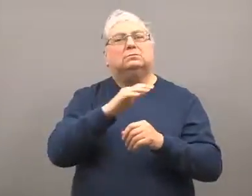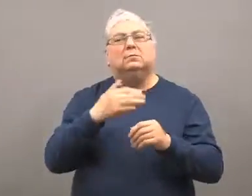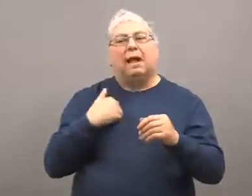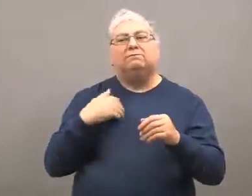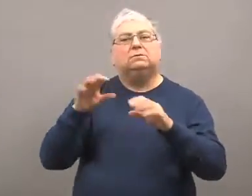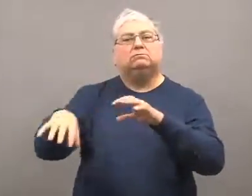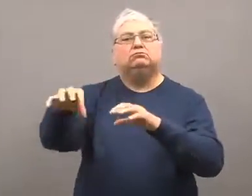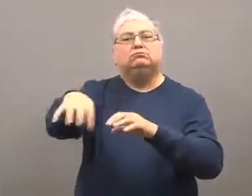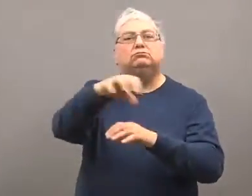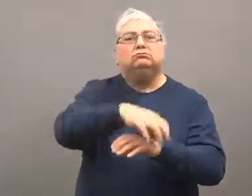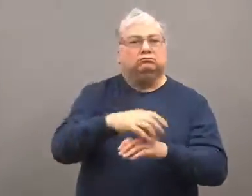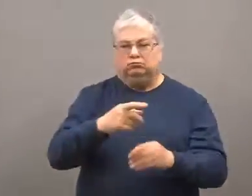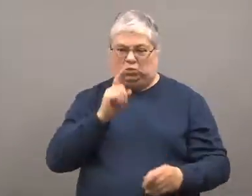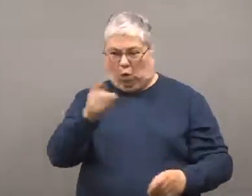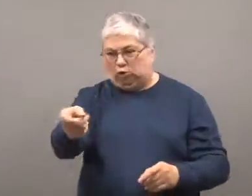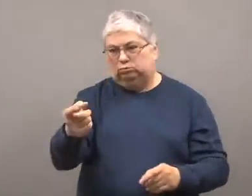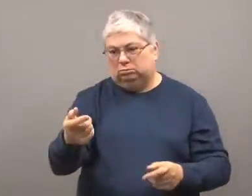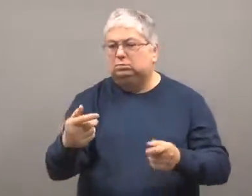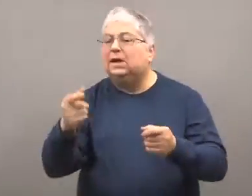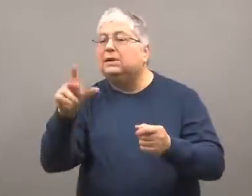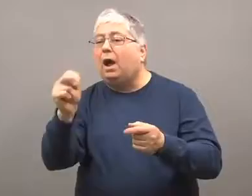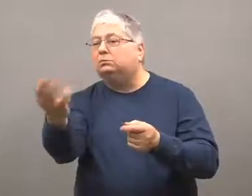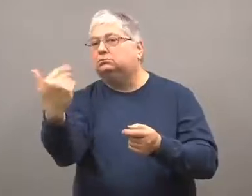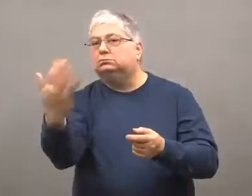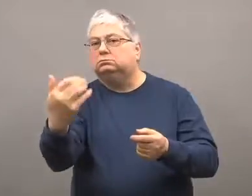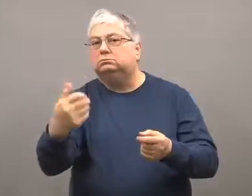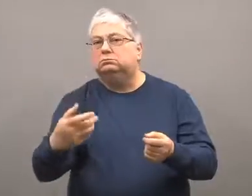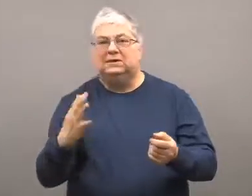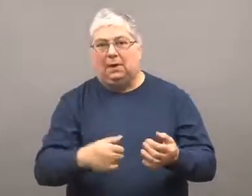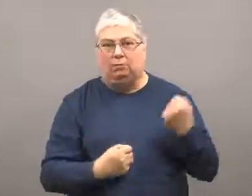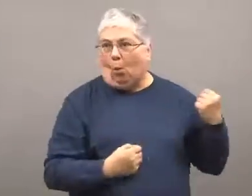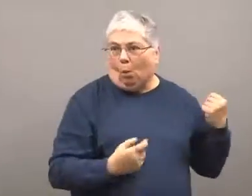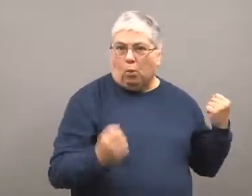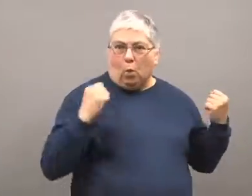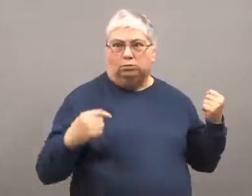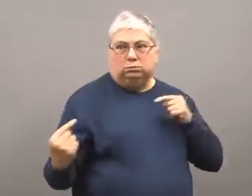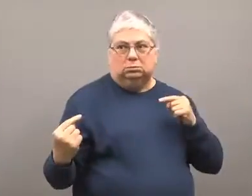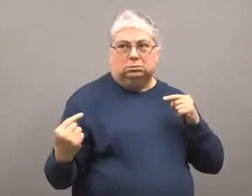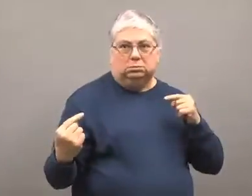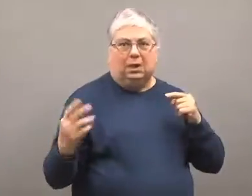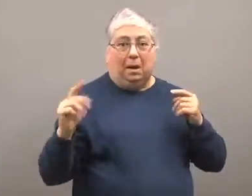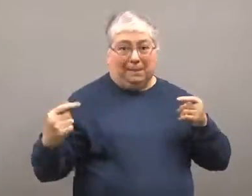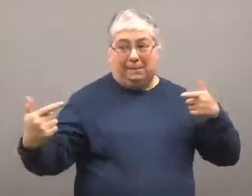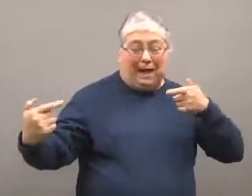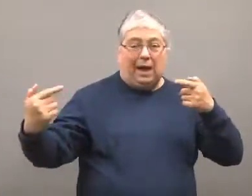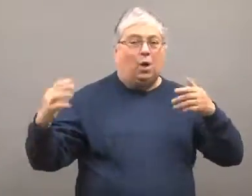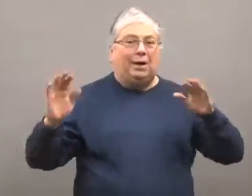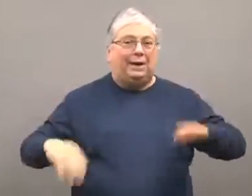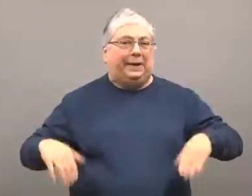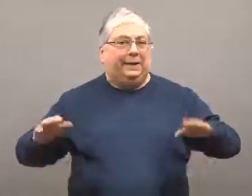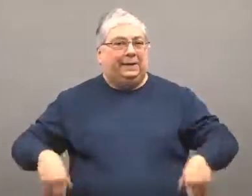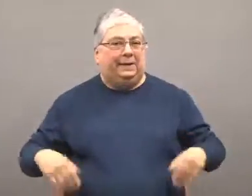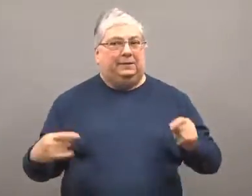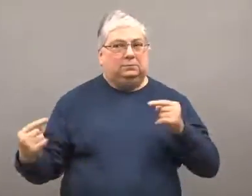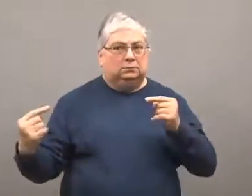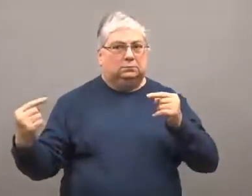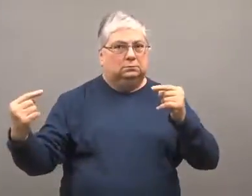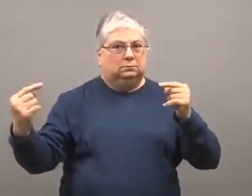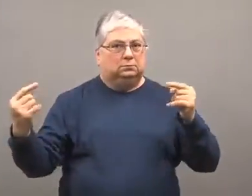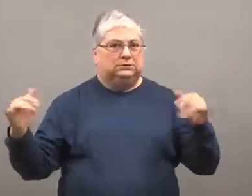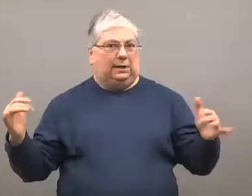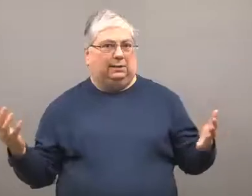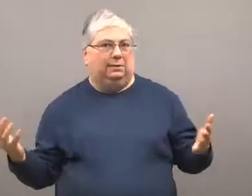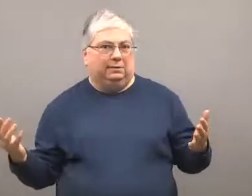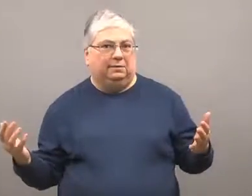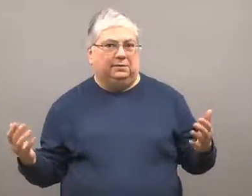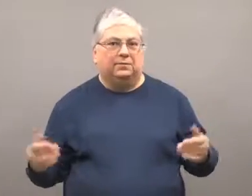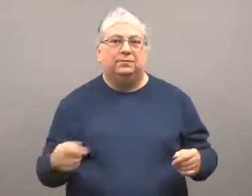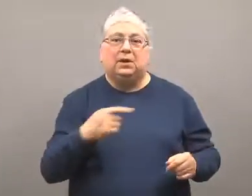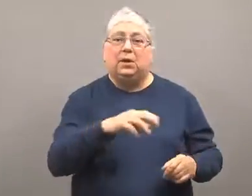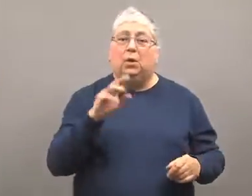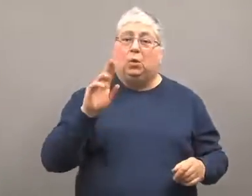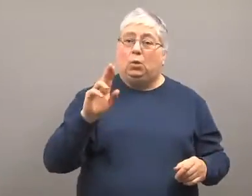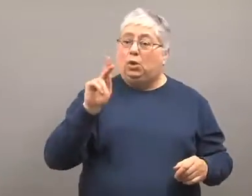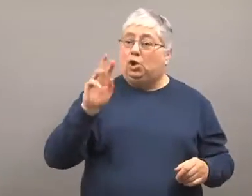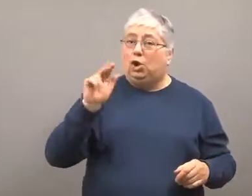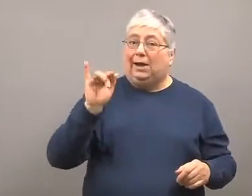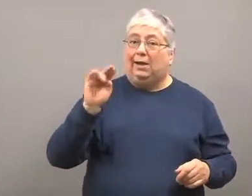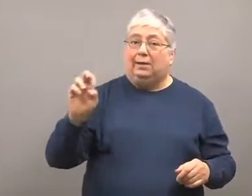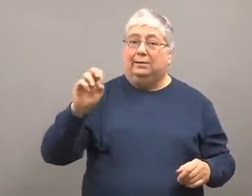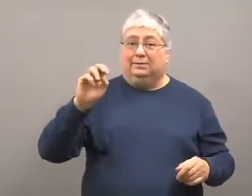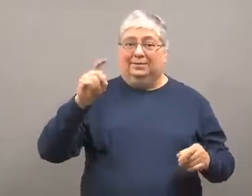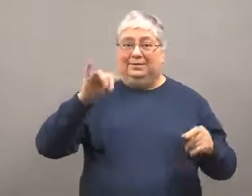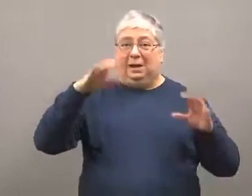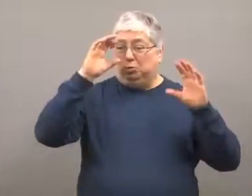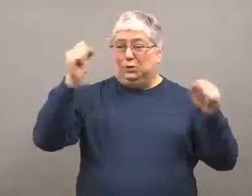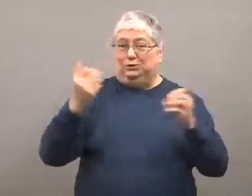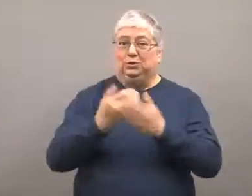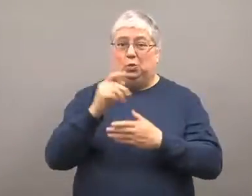were ordered to disarm. Some refused. There was a standoff, but no shots fired.